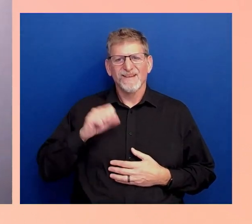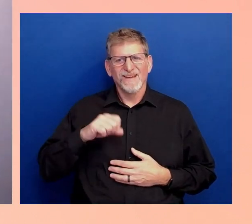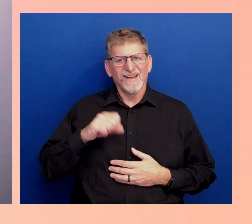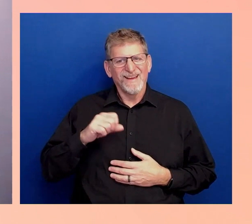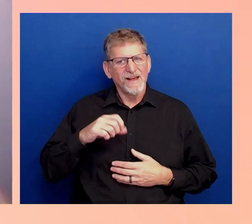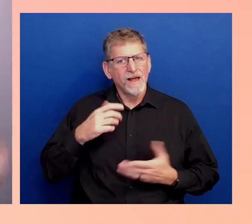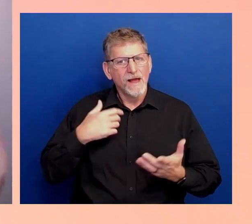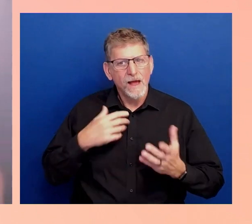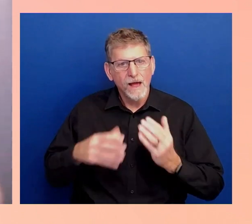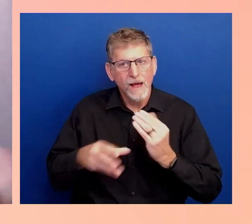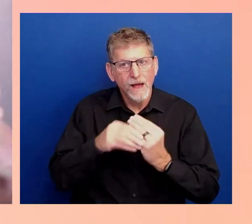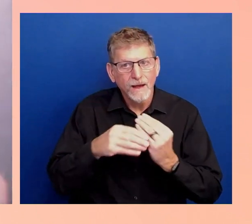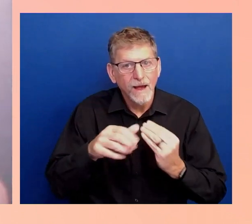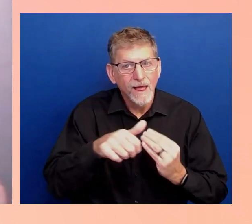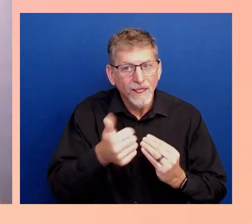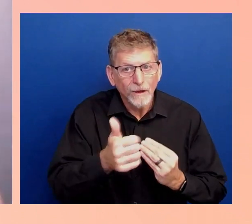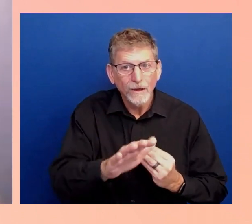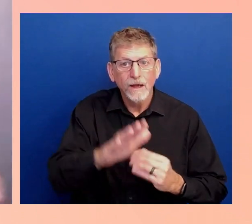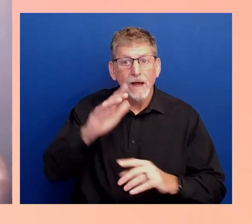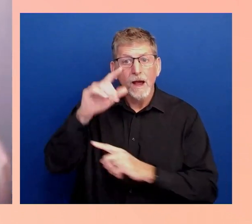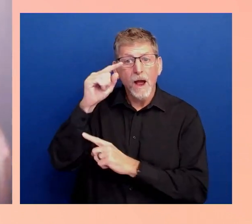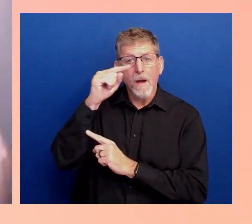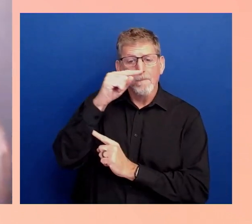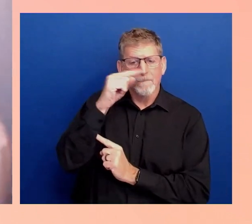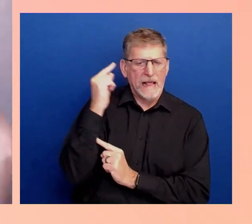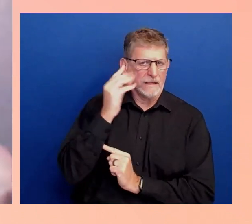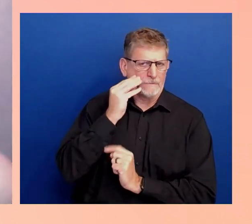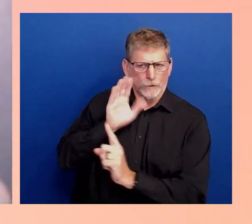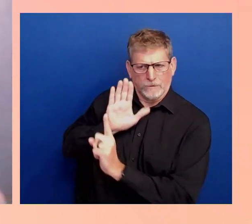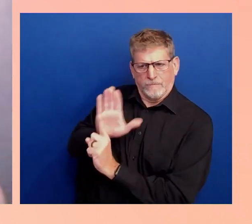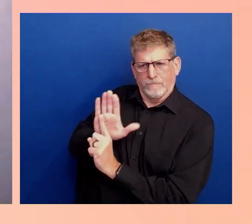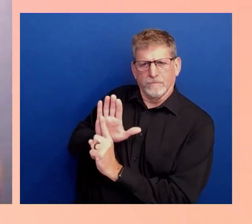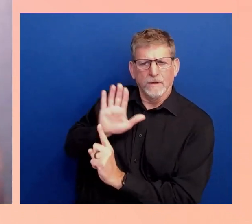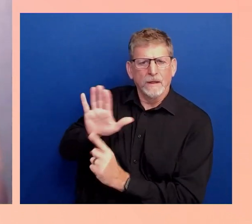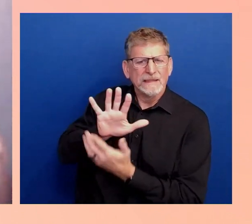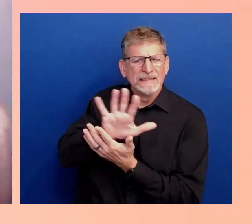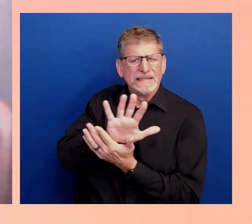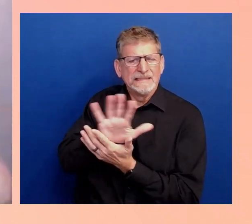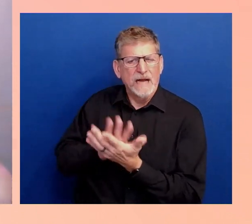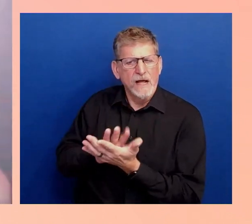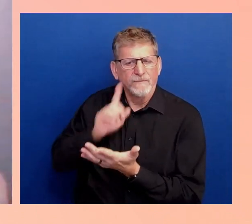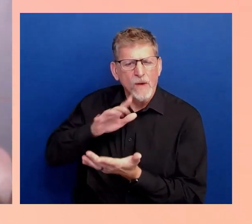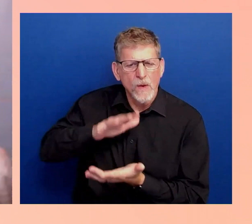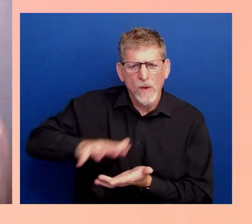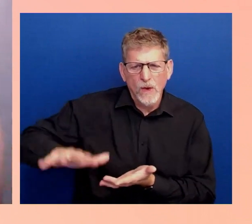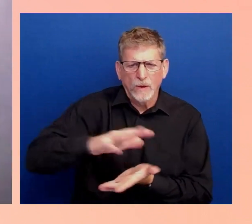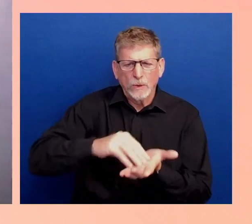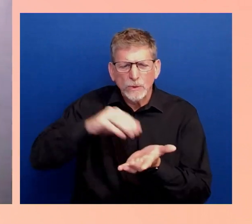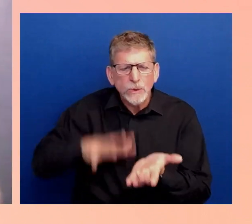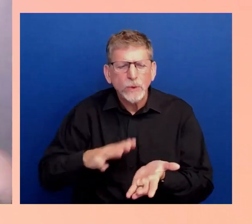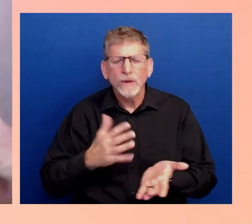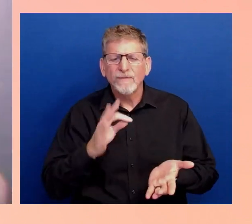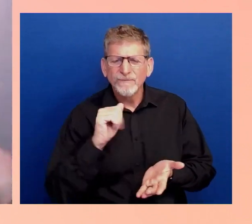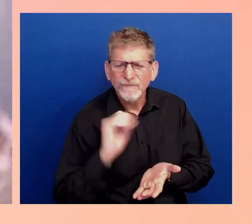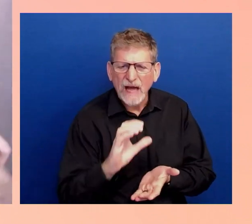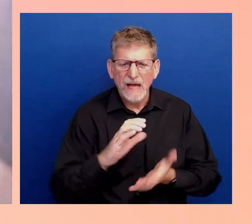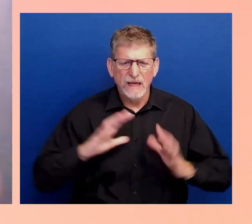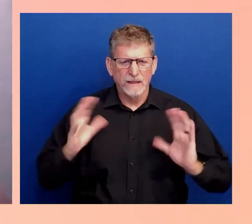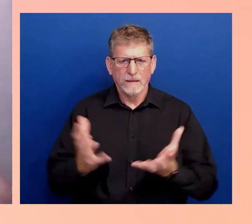design as students, as faculty. One of the things that I tell my students as they're preparing for brand projects,